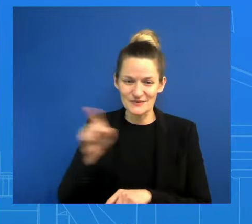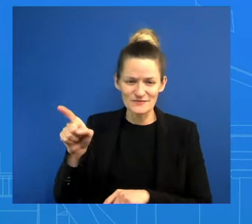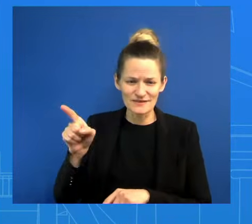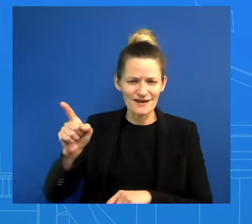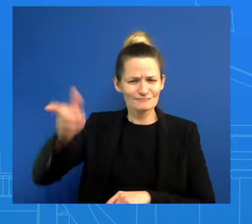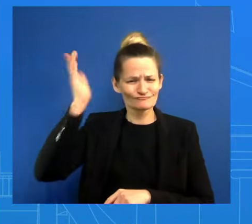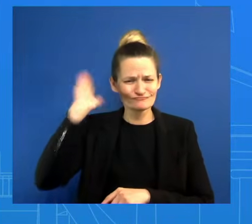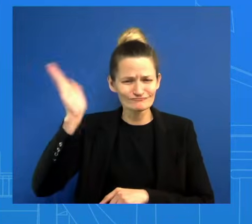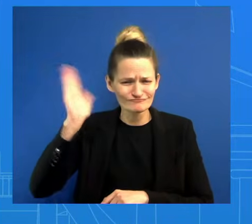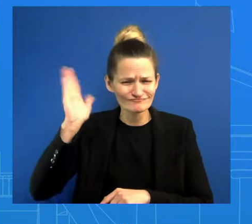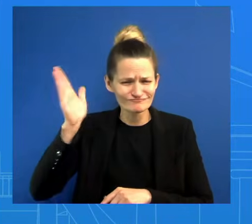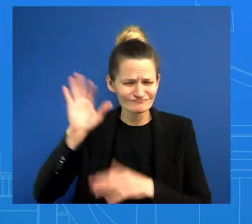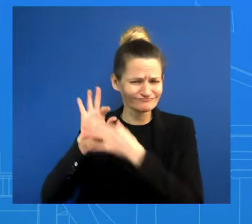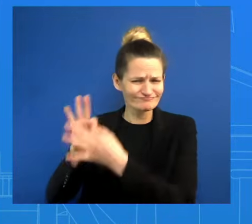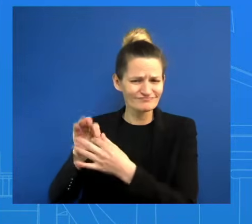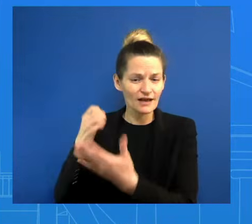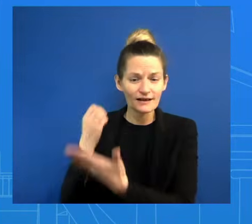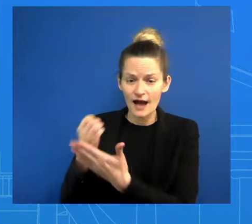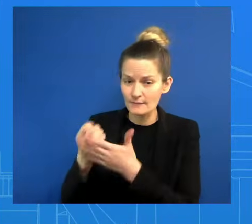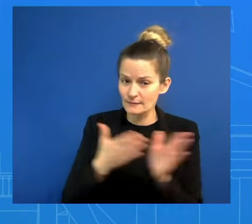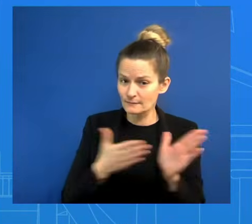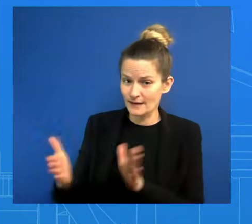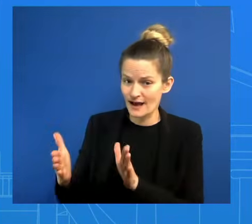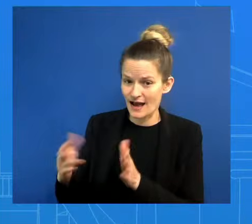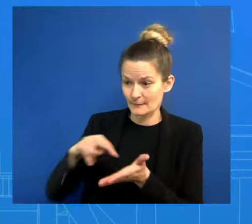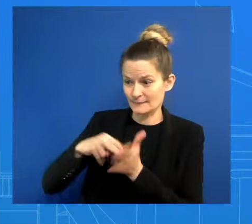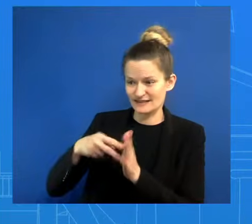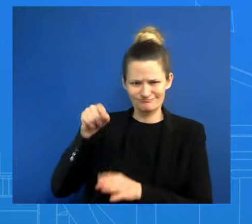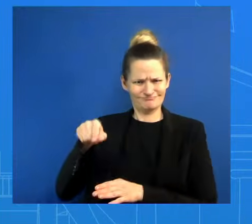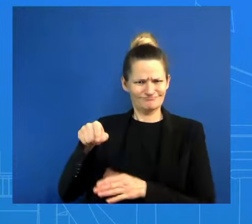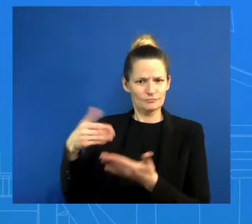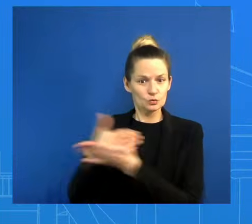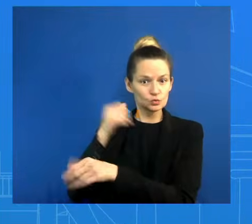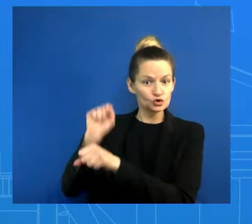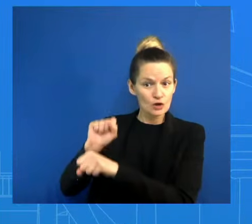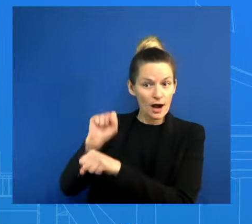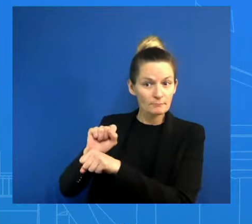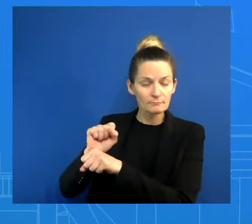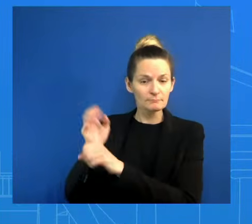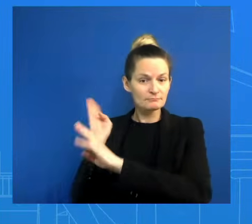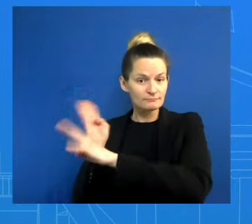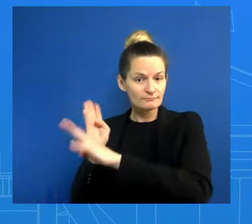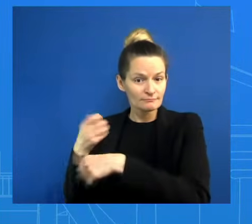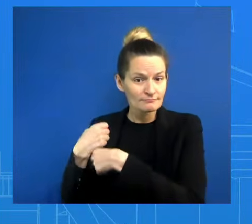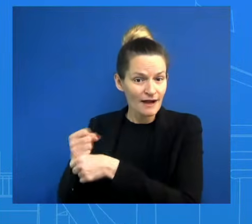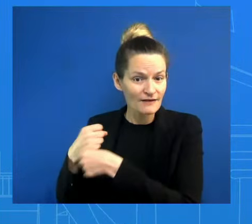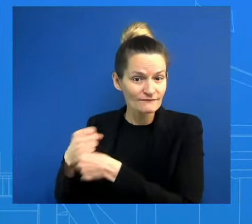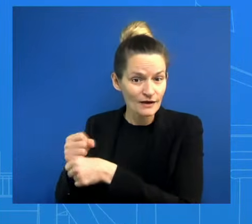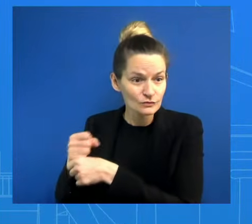revitalize American manufacturing, strengthen our supply chains, and give families more breathing room.